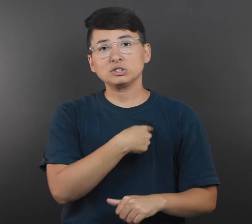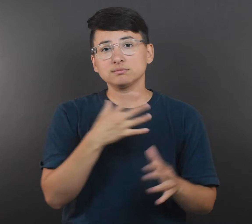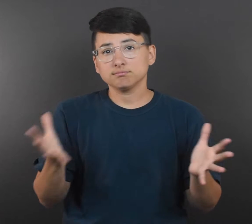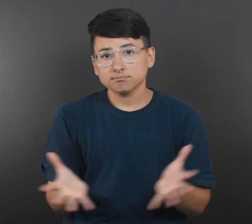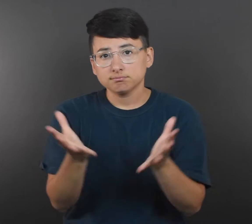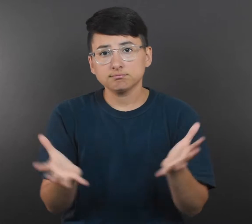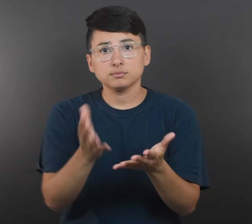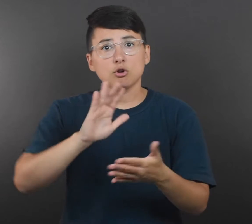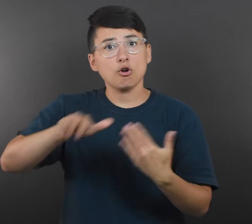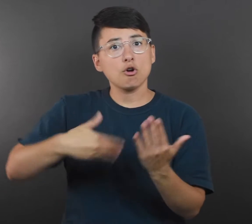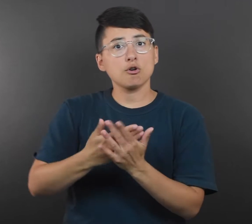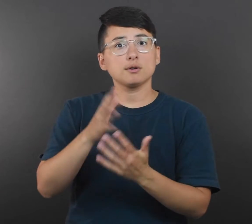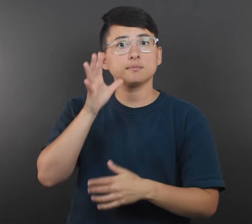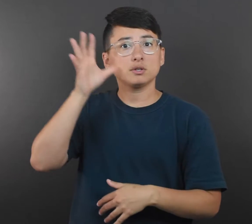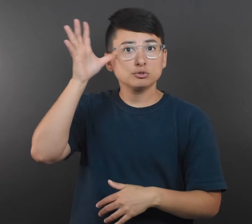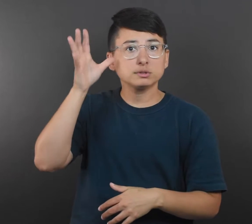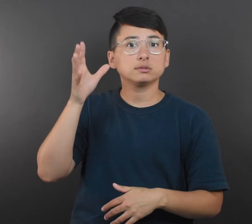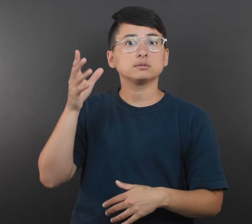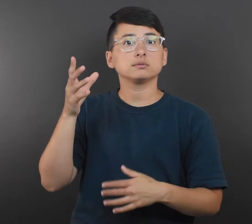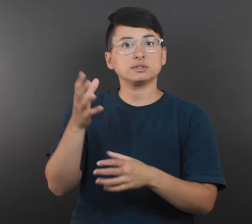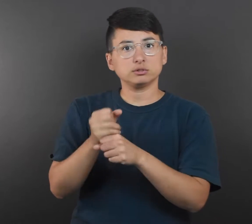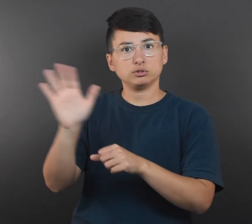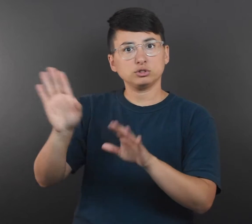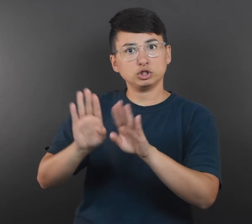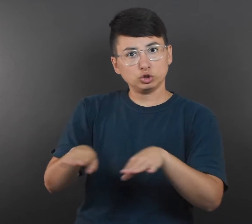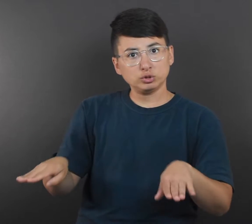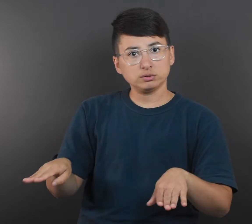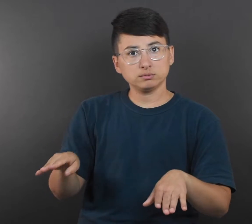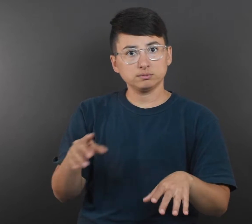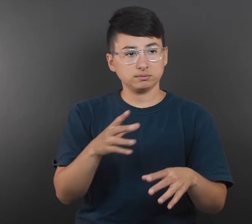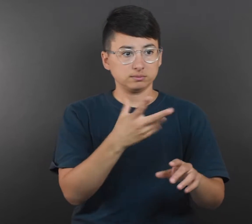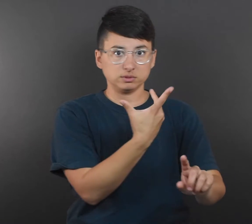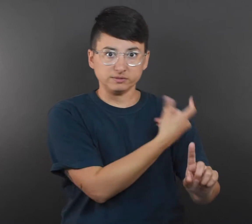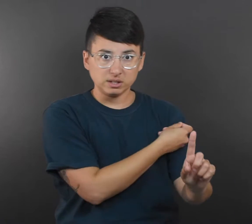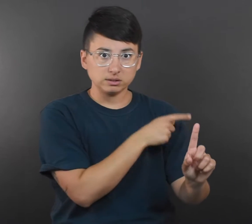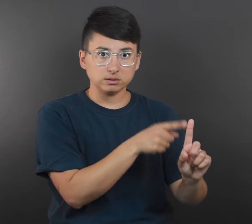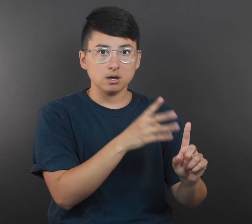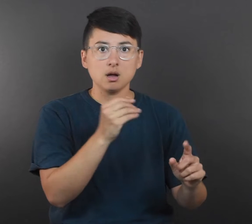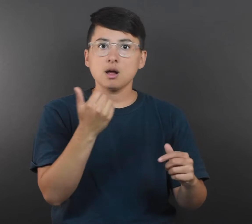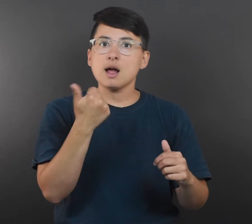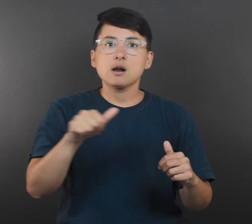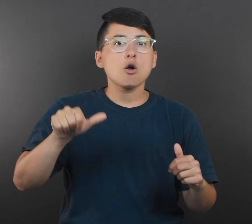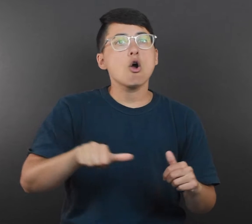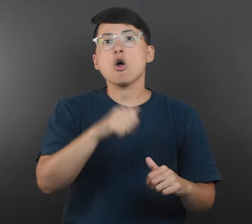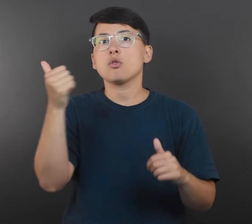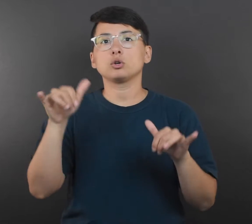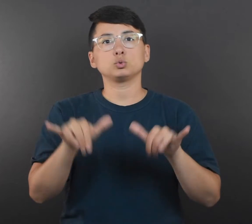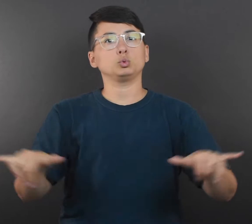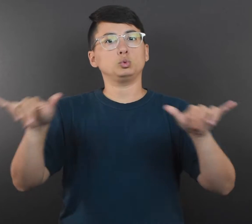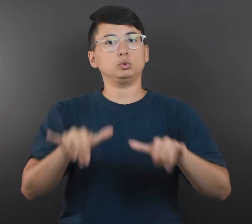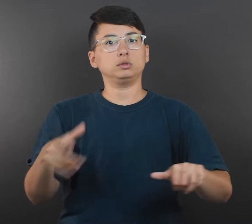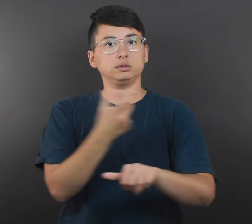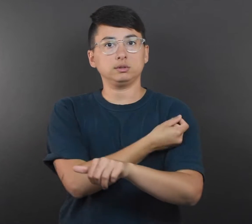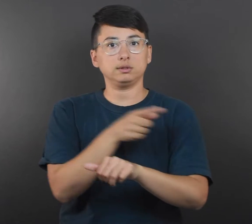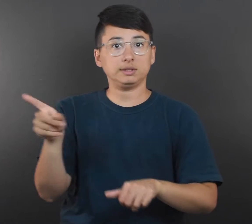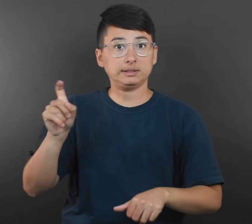may need, and if they have older children who have also not yet been vaccinated against COVID-19,